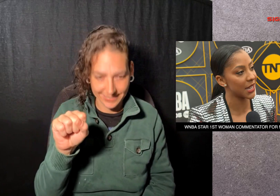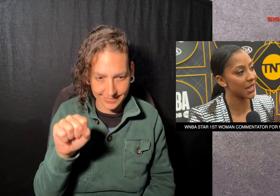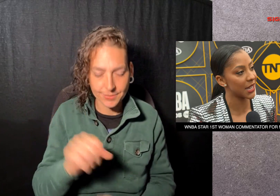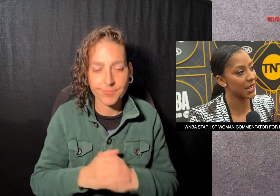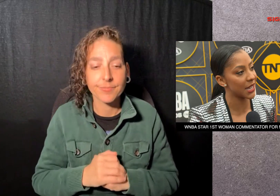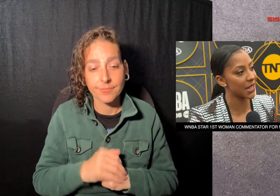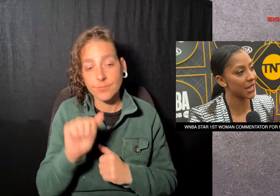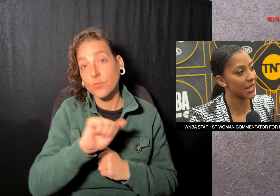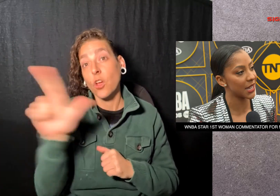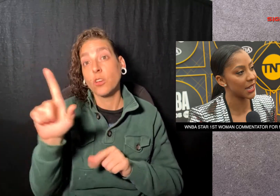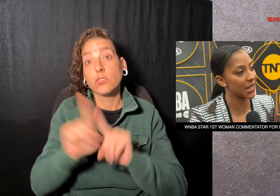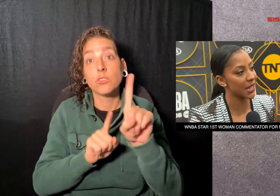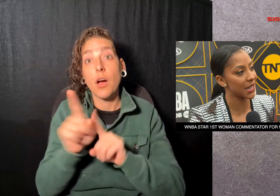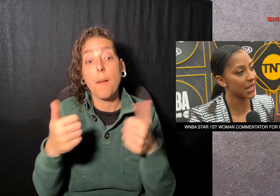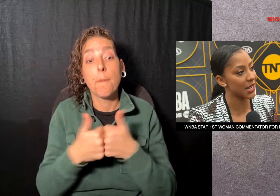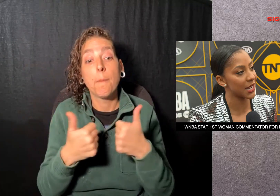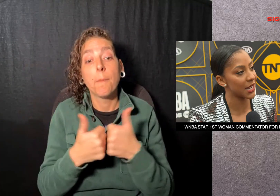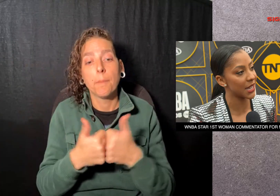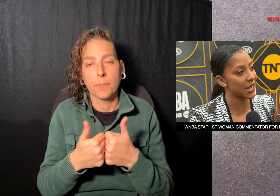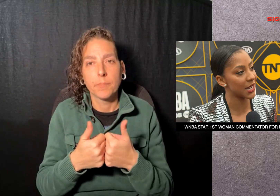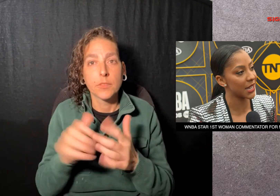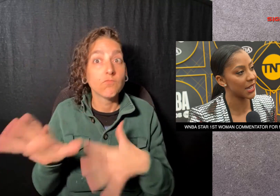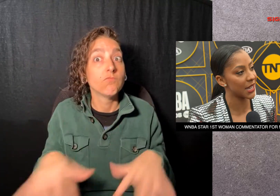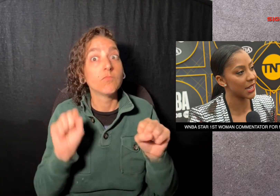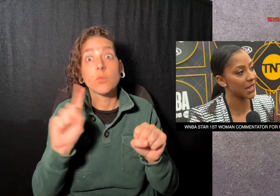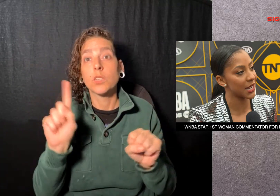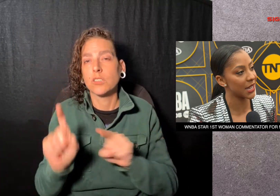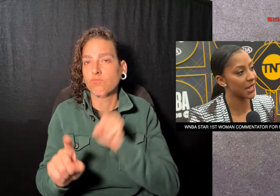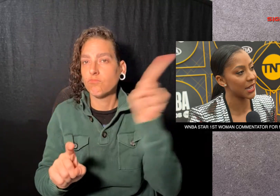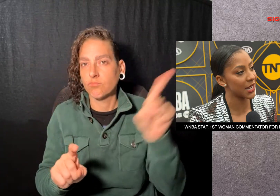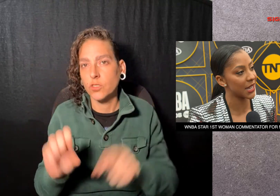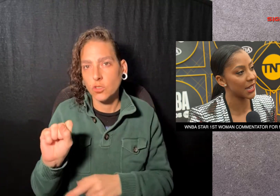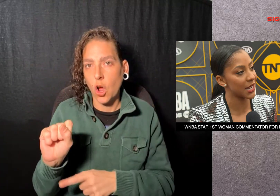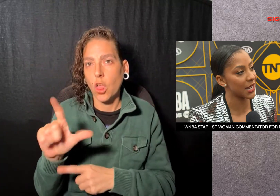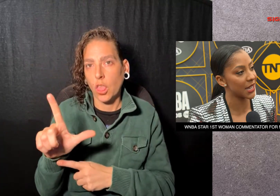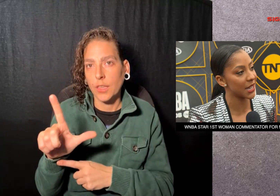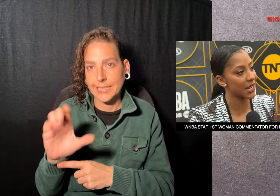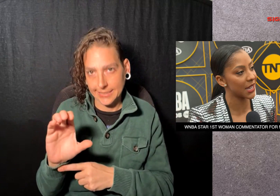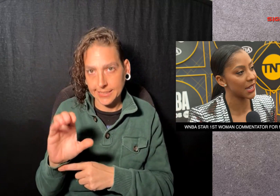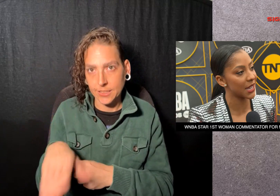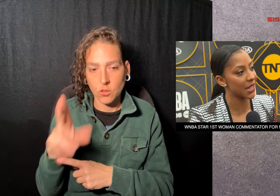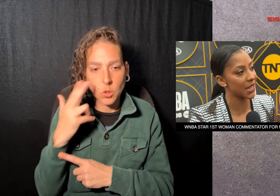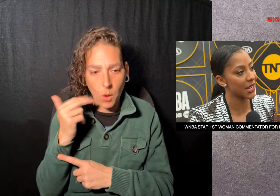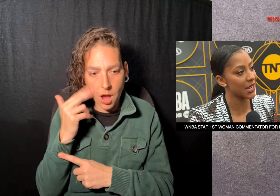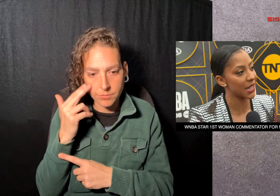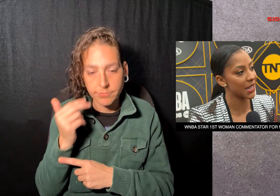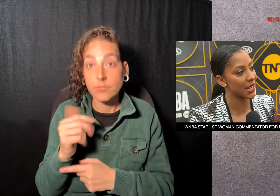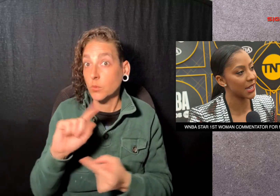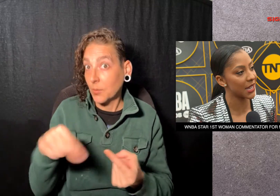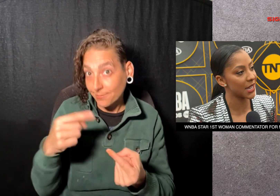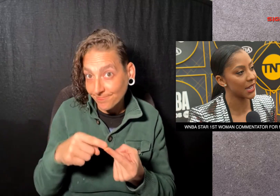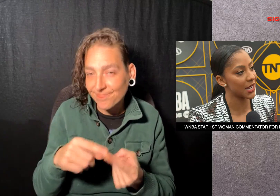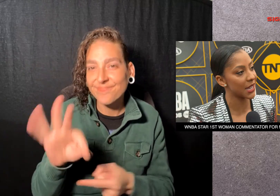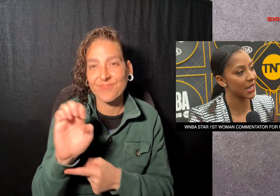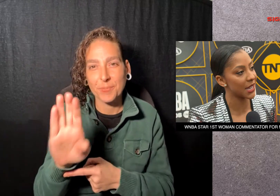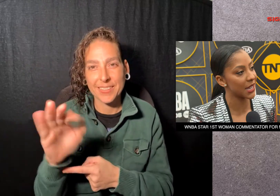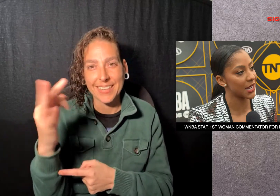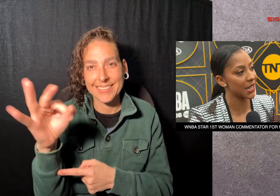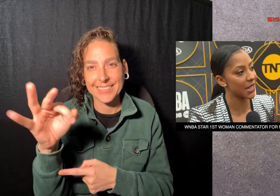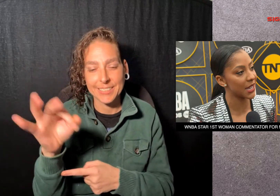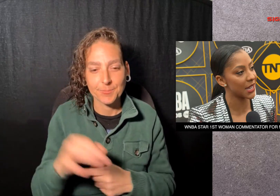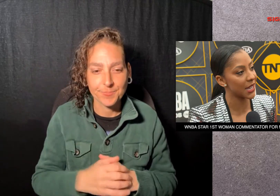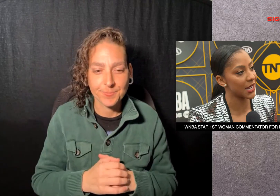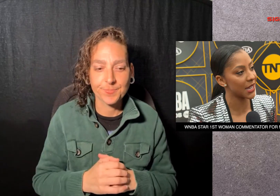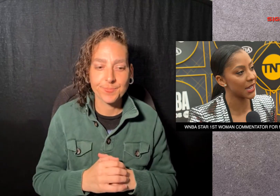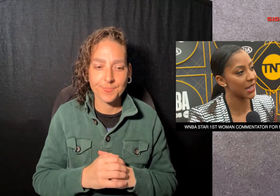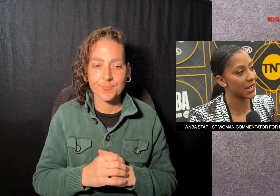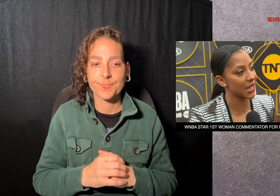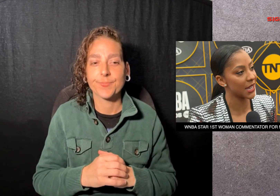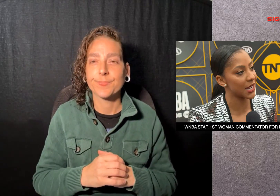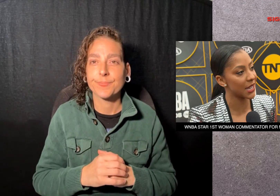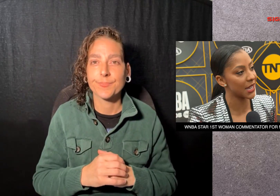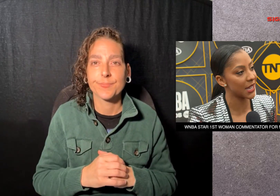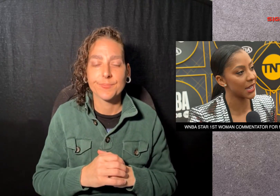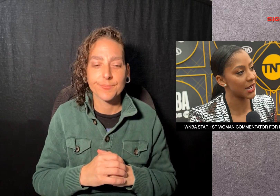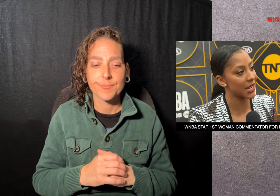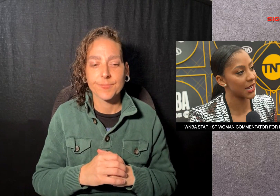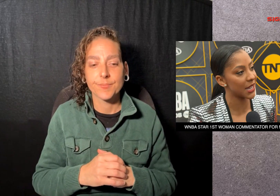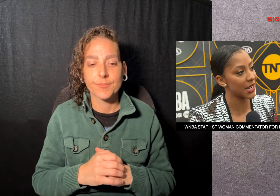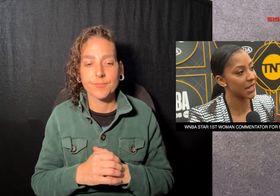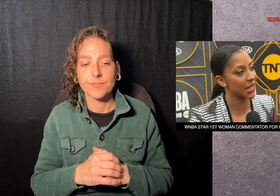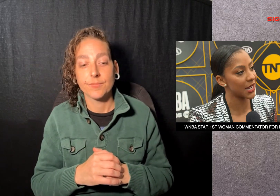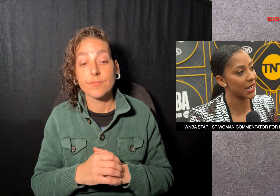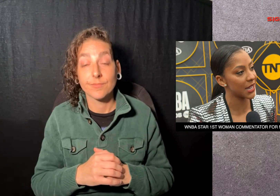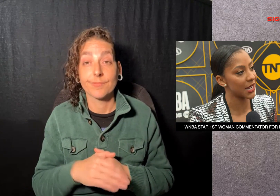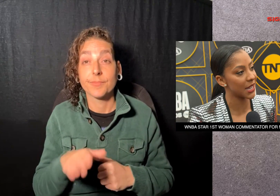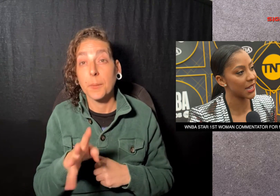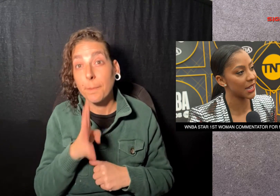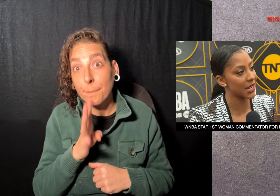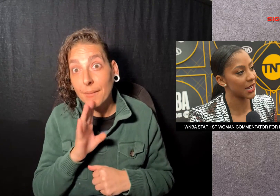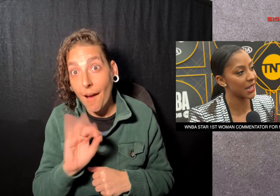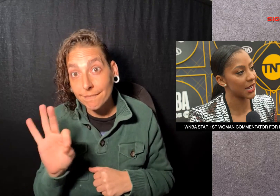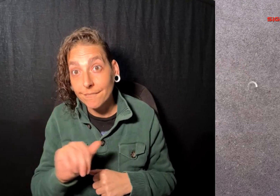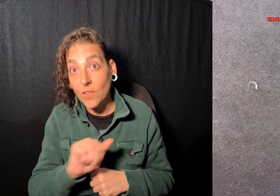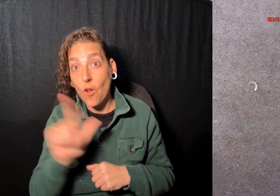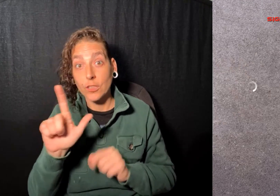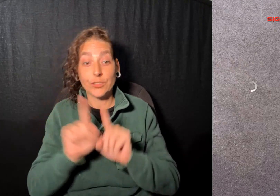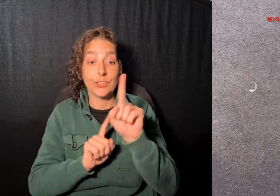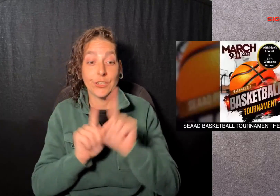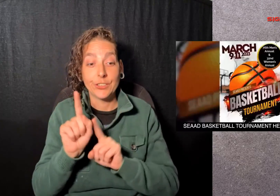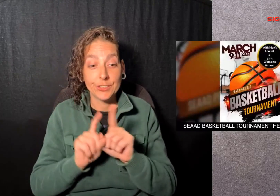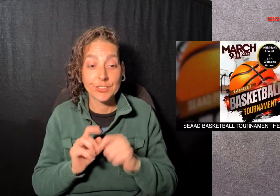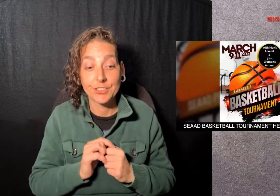the All-Star game will be held in Salt Lake City Utah on February 19 speaking of all-stars